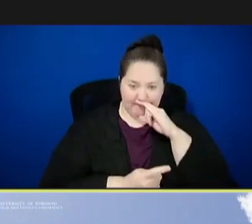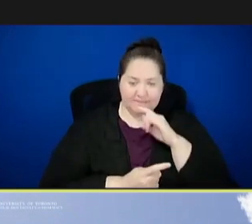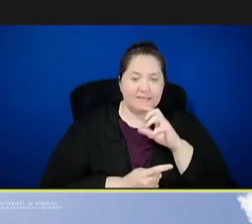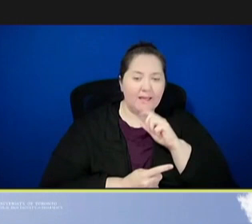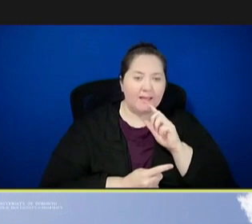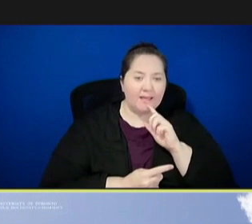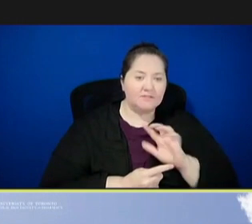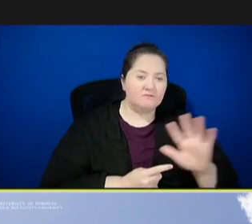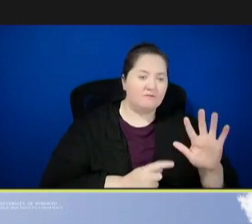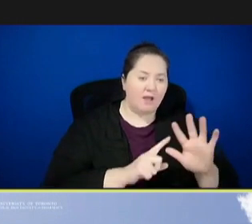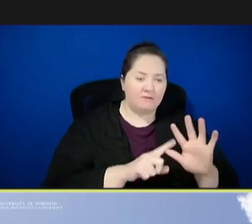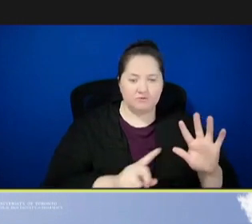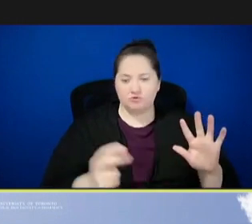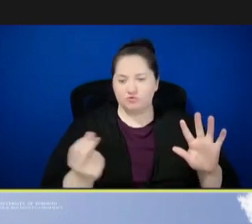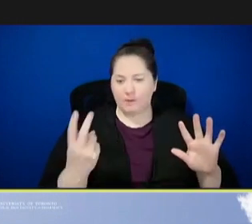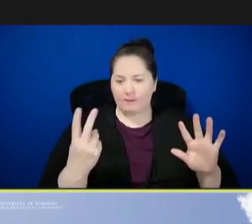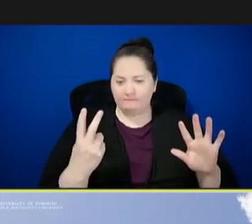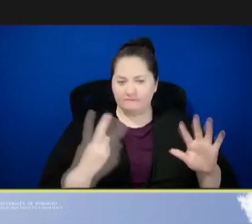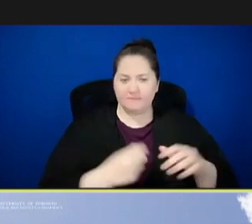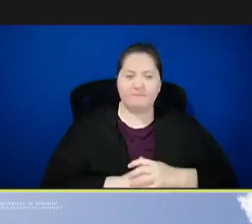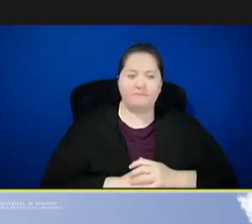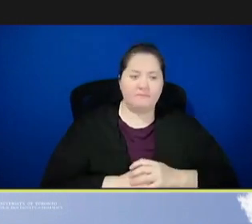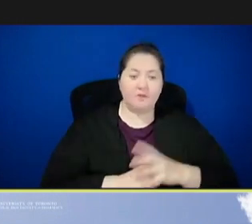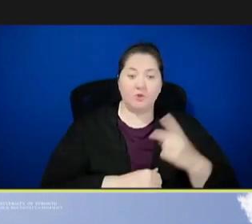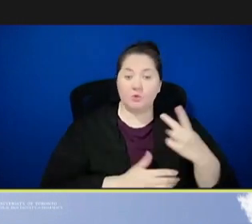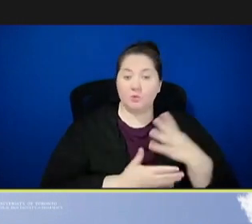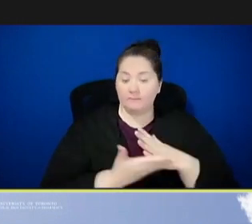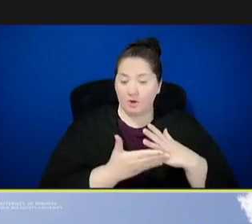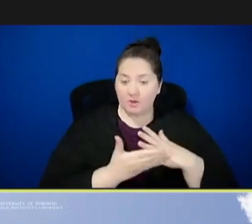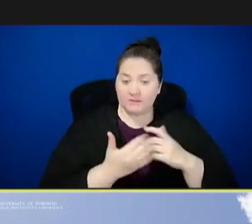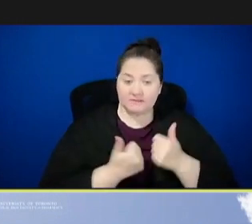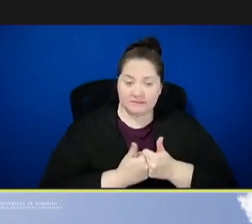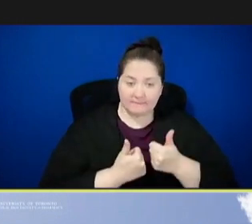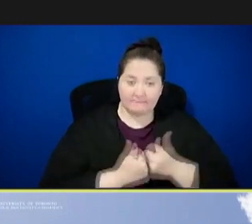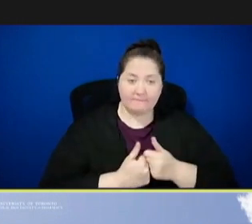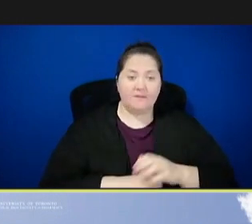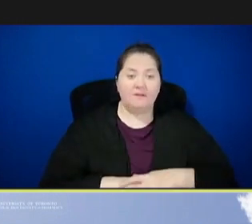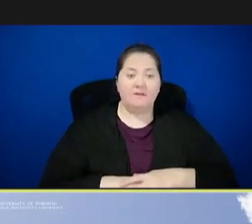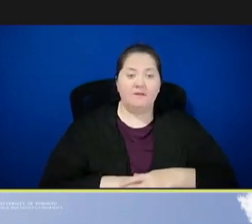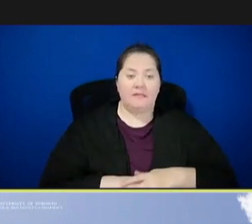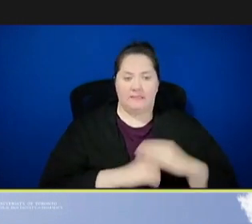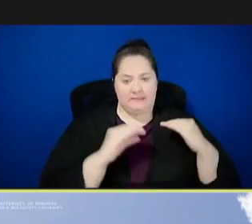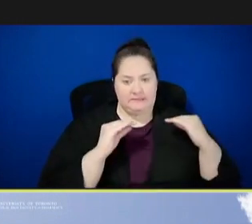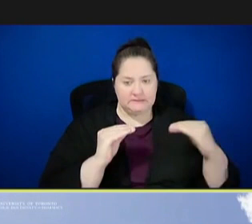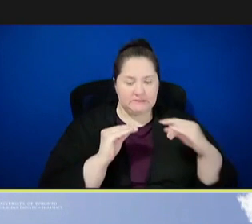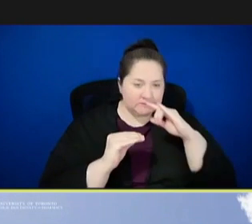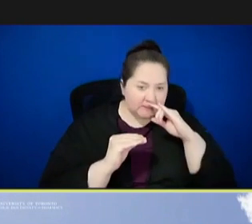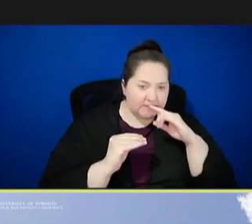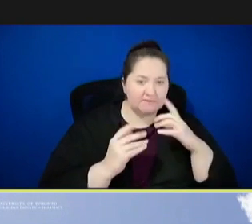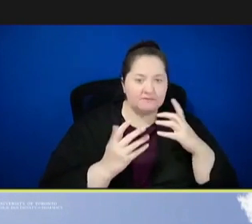about 5 to 12. There's two parts to the game. The first part is to teach kids a didactic part about